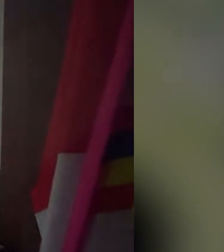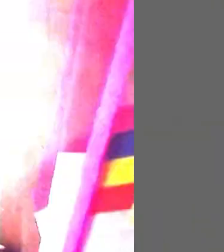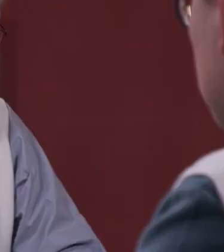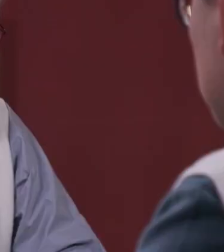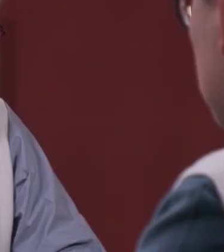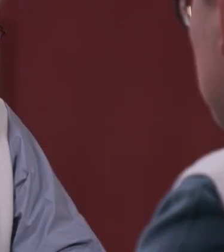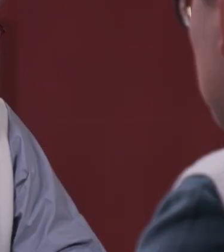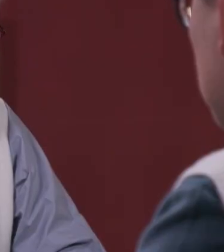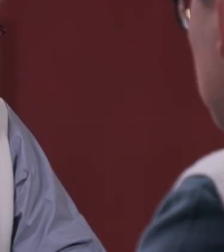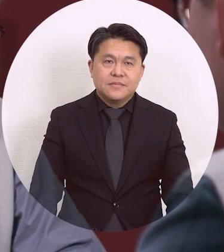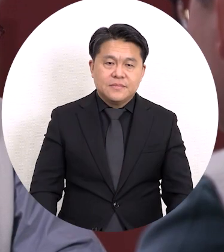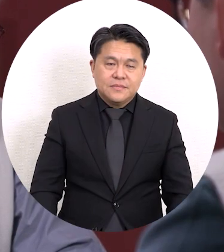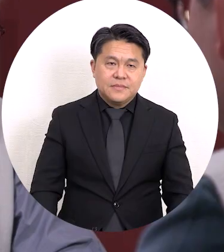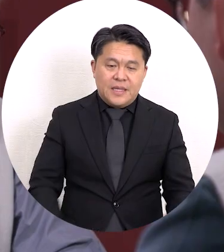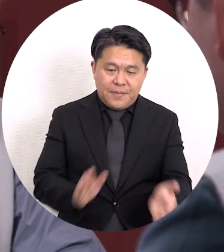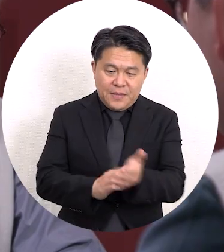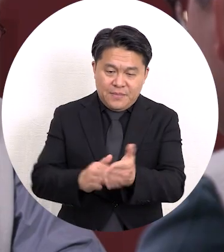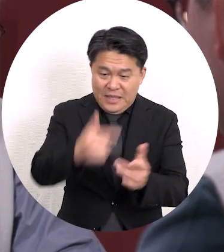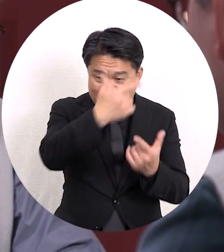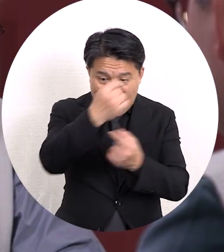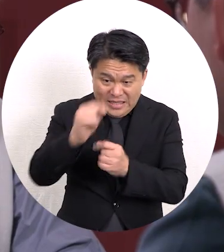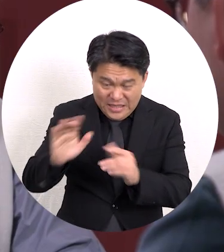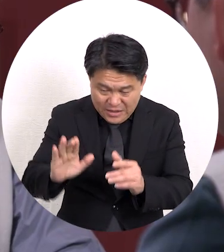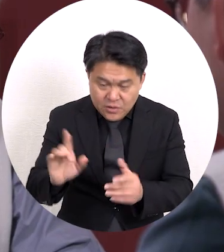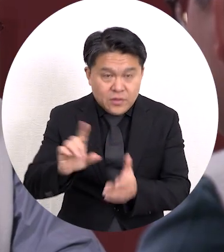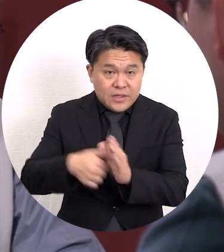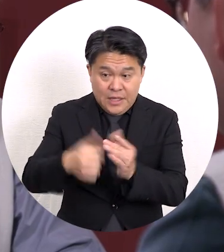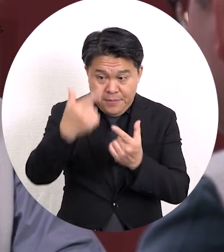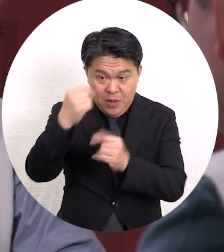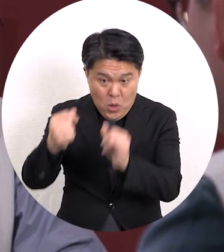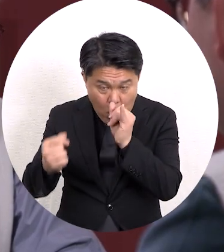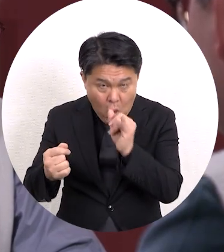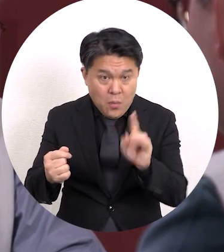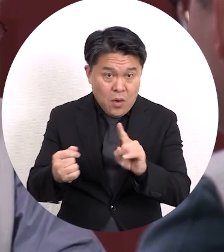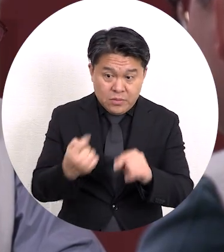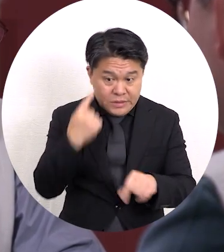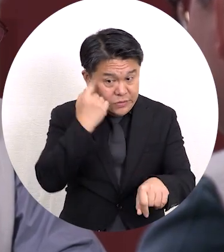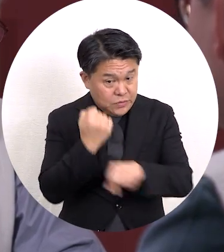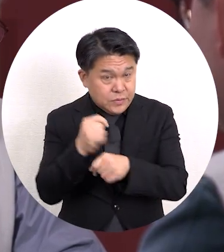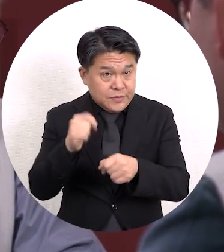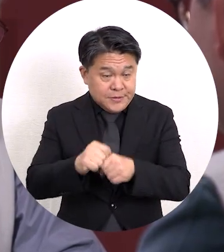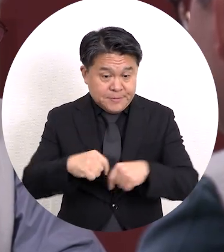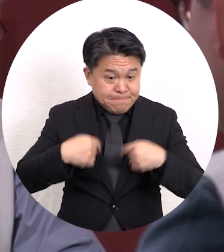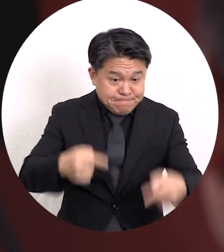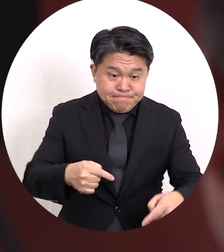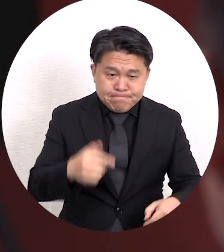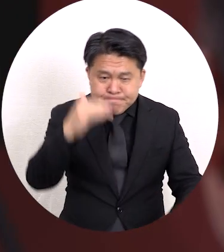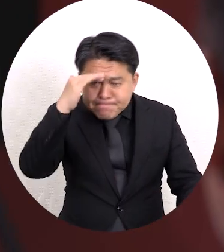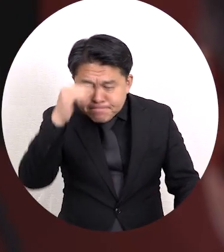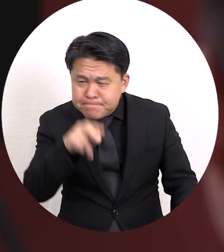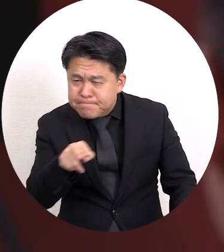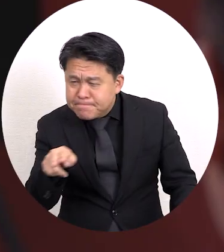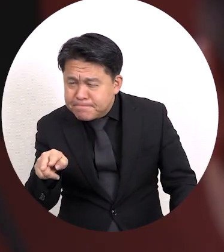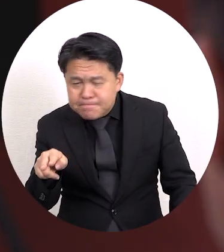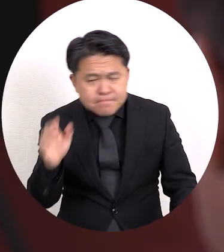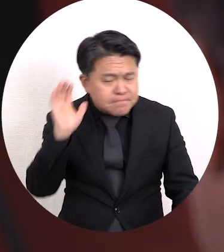At first, I jumped into the research to understand when the performers hit the downbeat and when they don't. Through that, I began asking